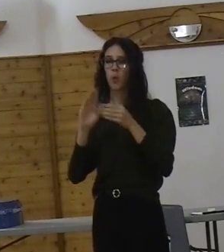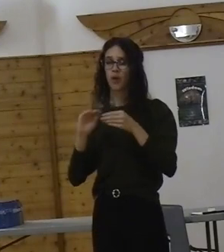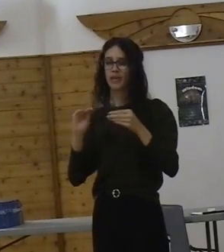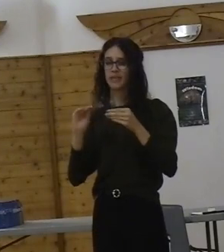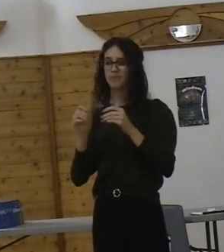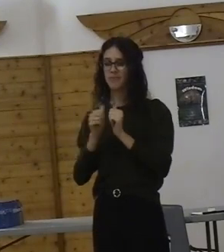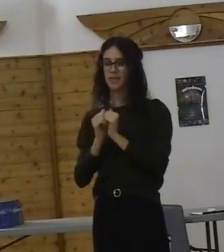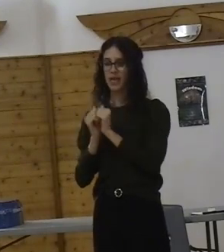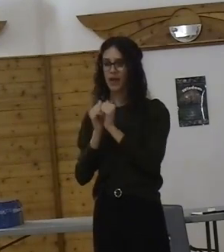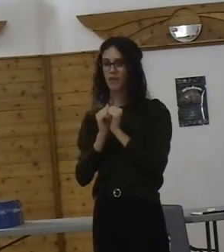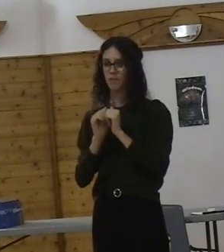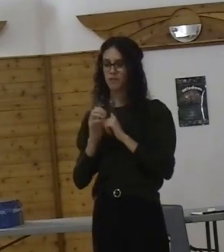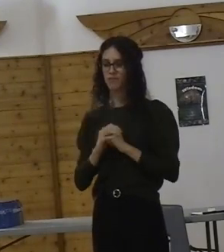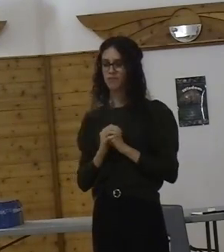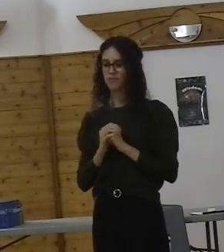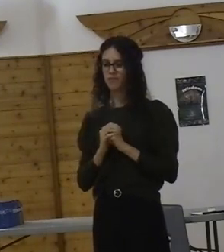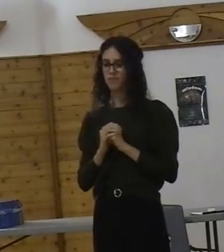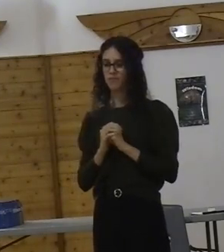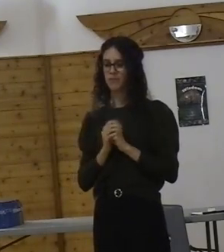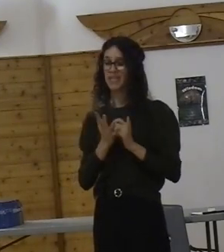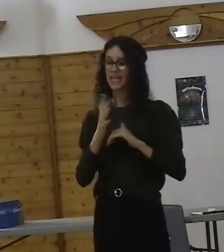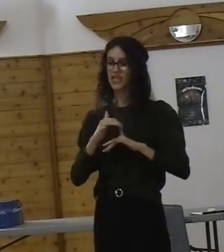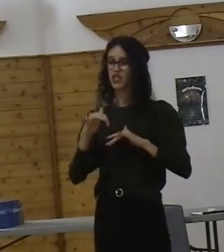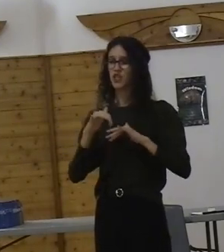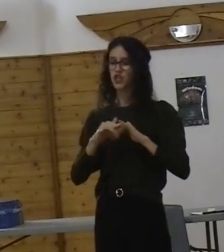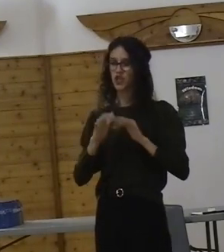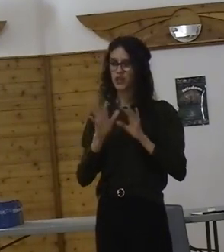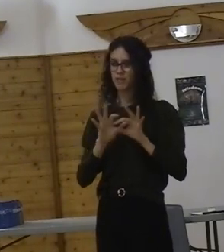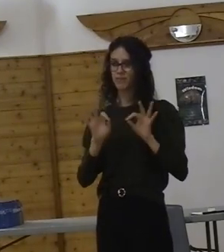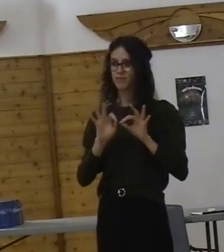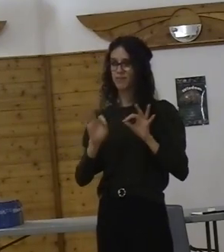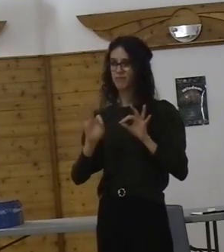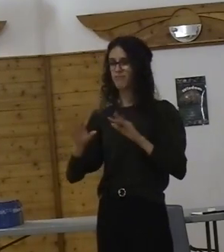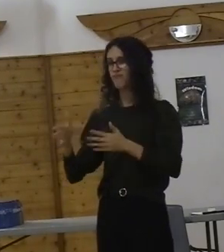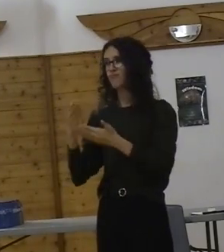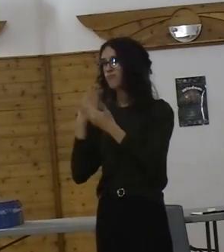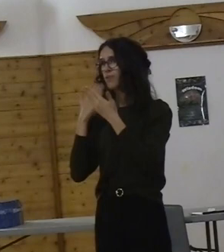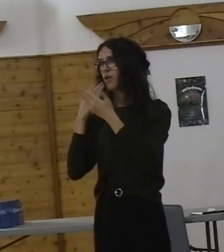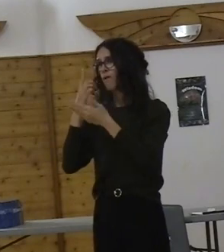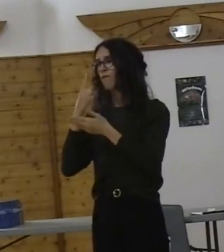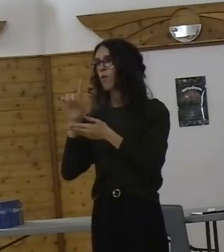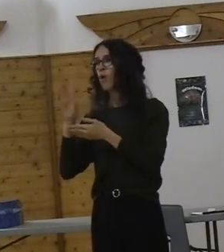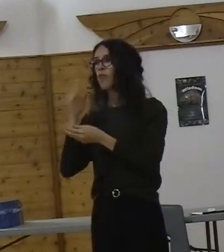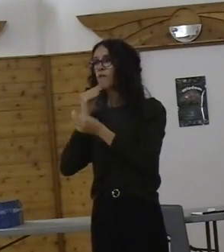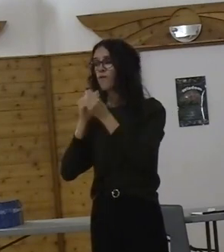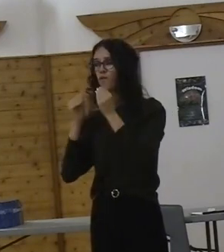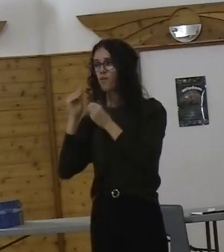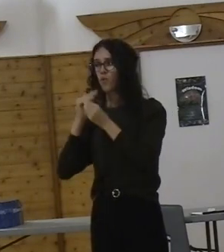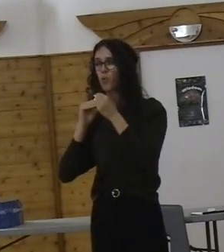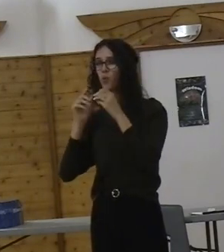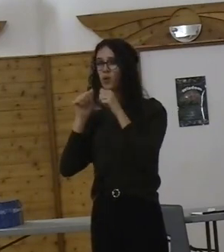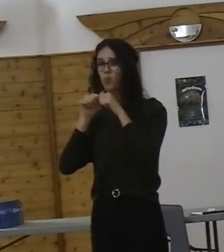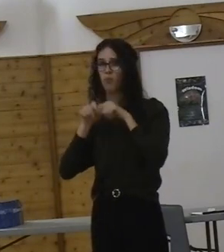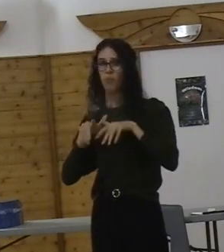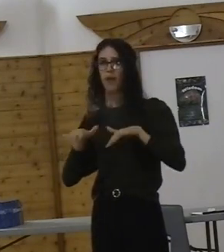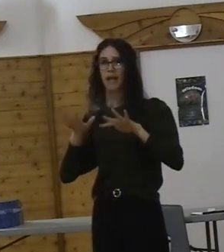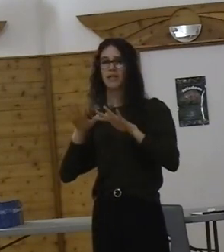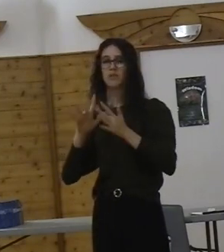and speak for the food that we were blessed with and the medicines